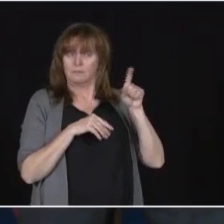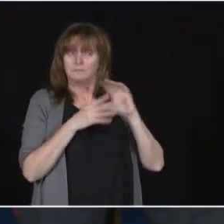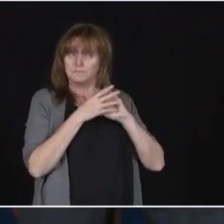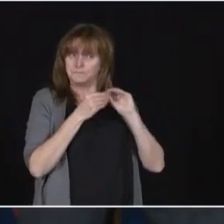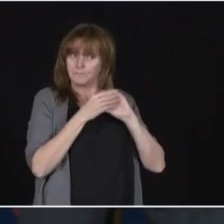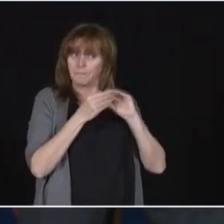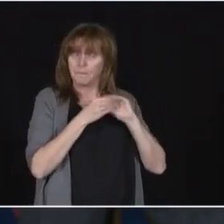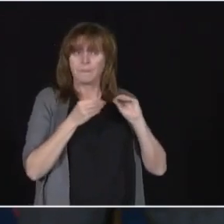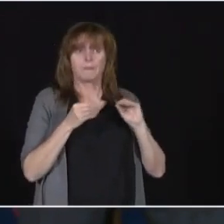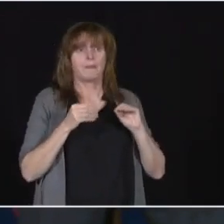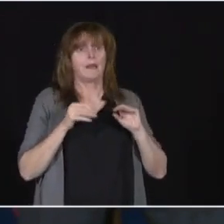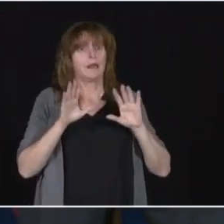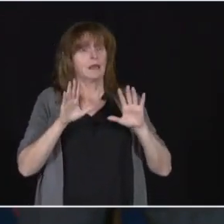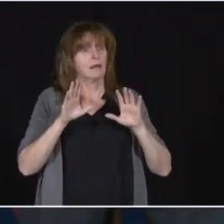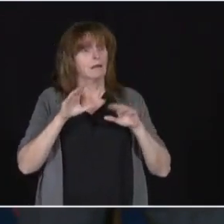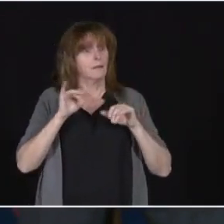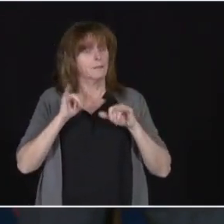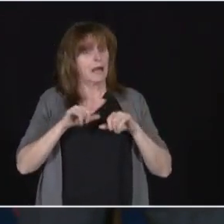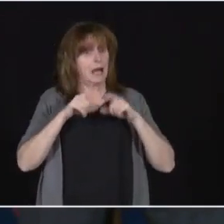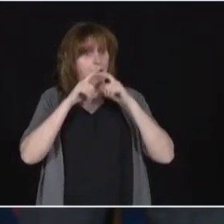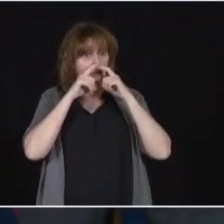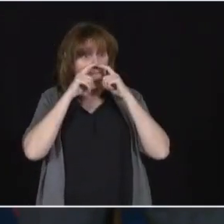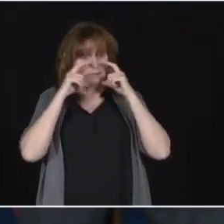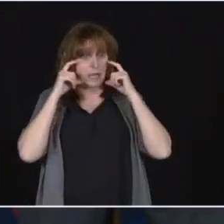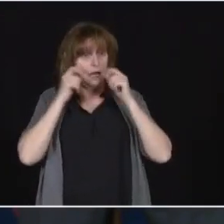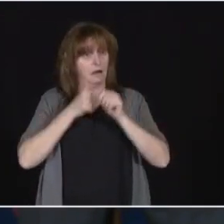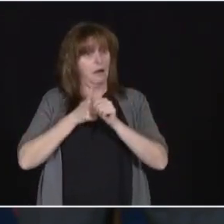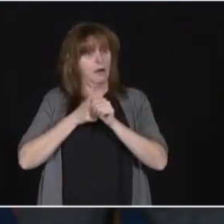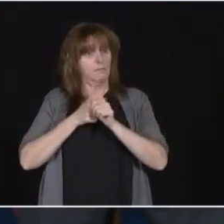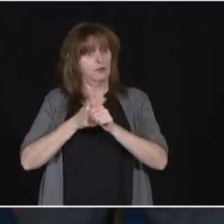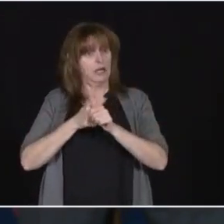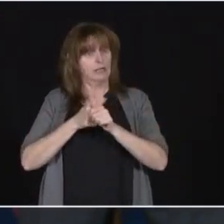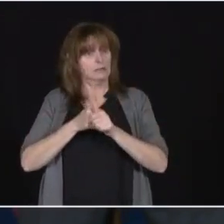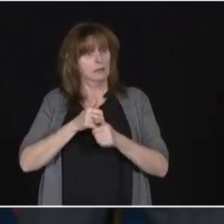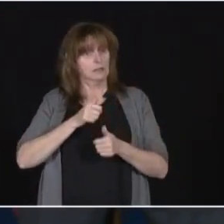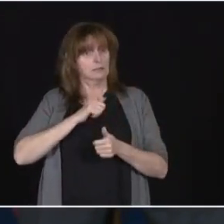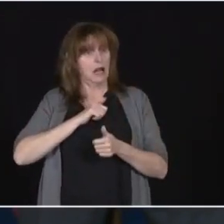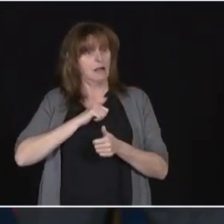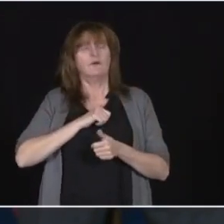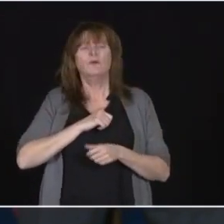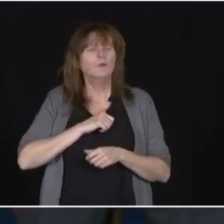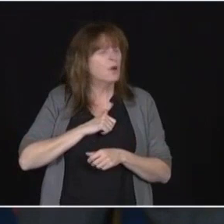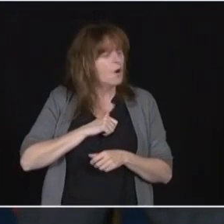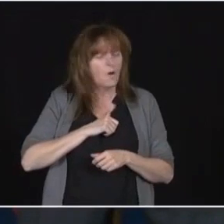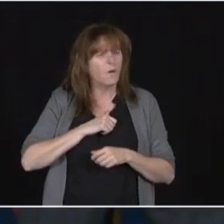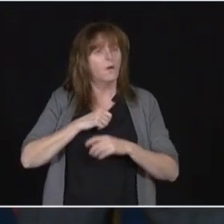from you. So previously it wasn't necessary because we were asking people